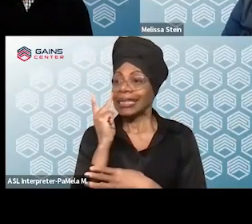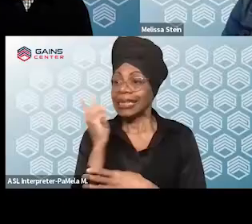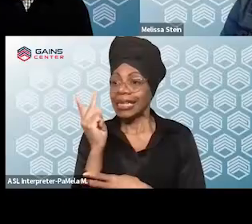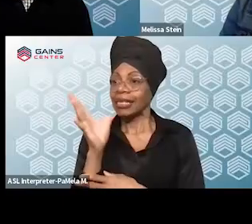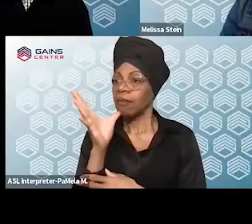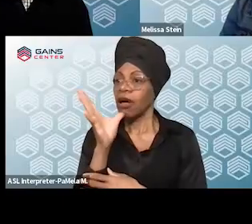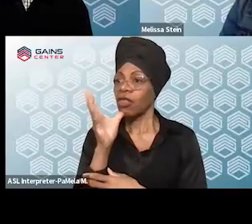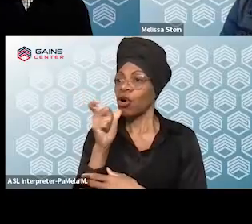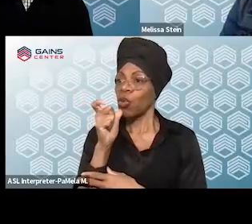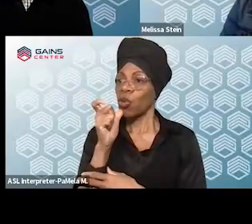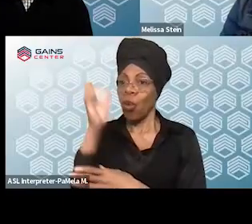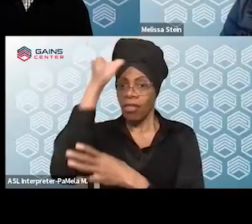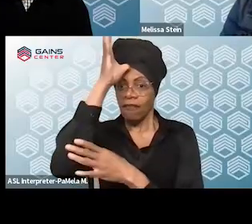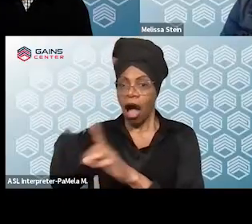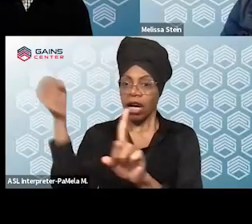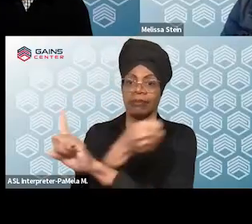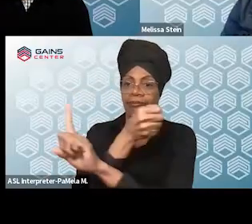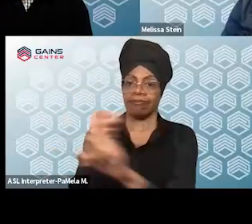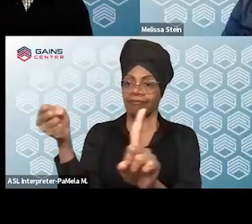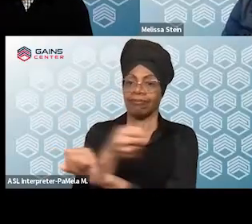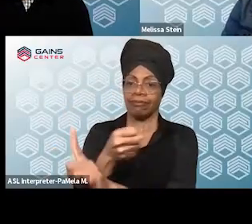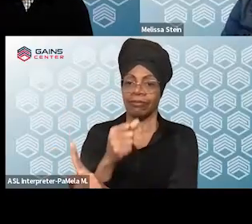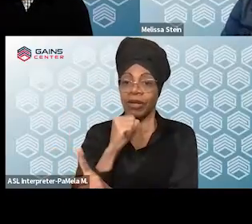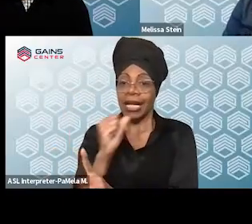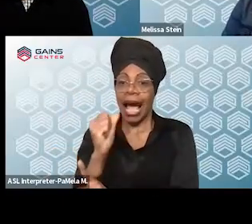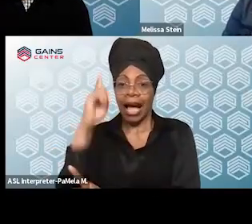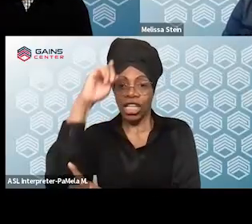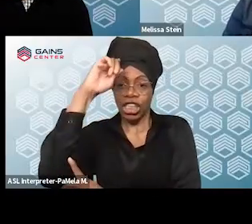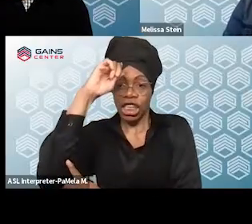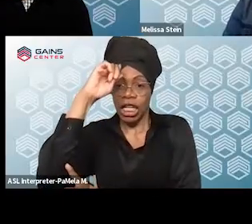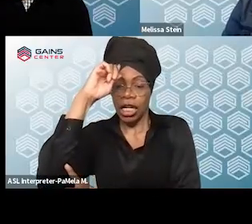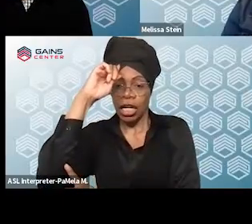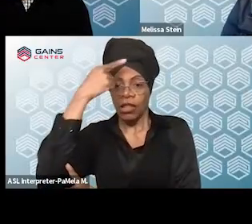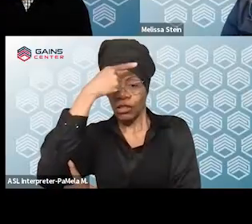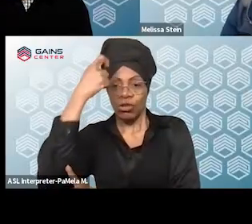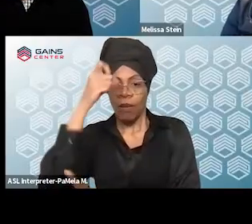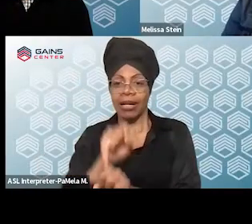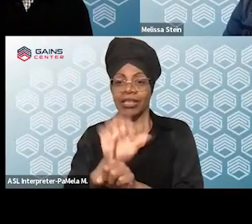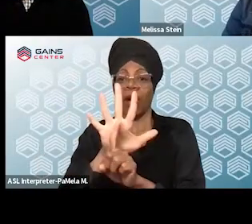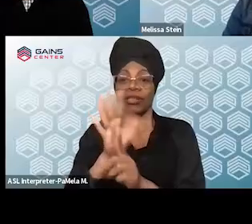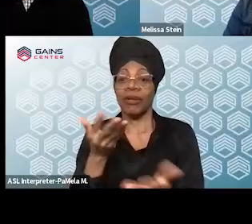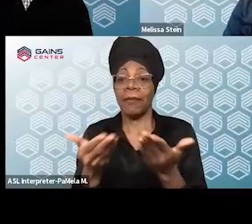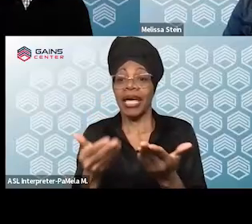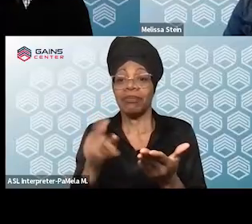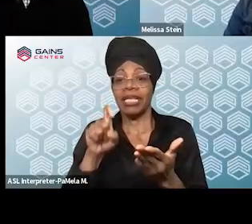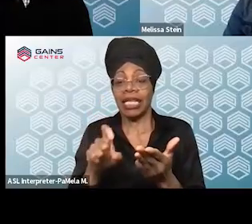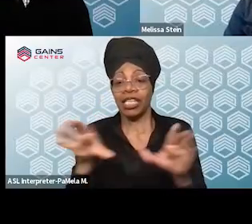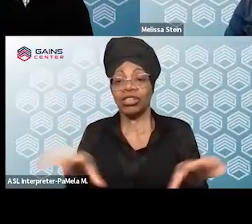they wouldn't consider that a traumatic exposure. So, you might even have to do some educating around,